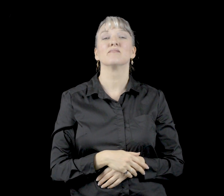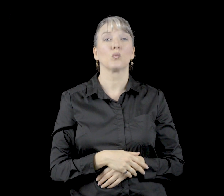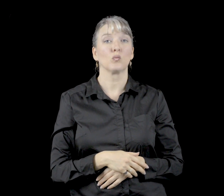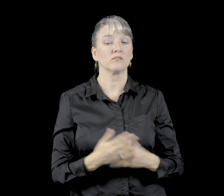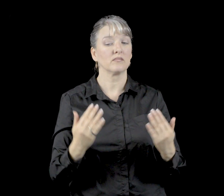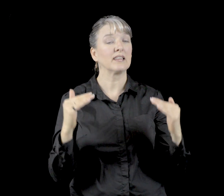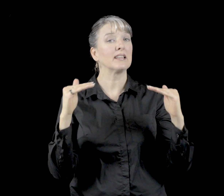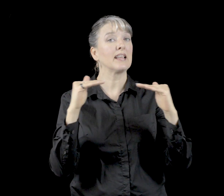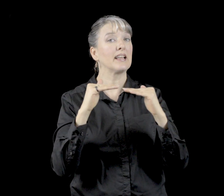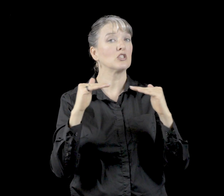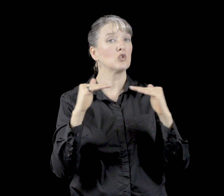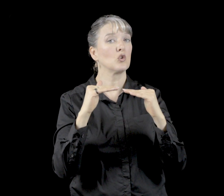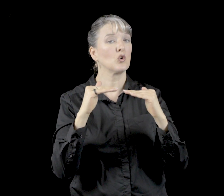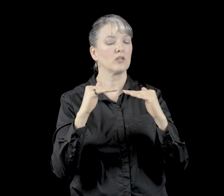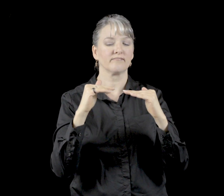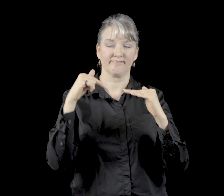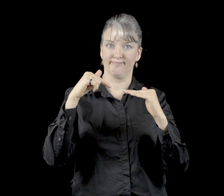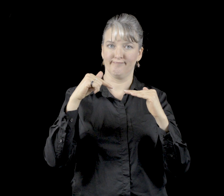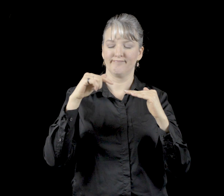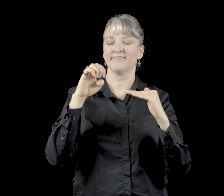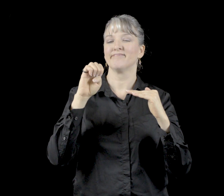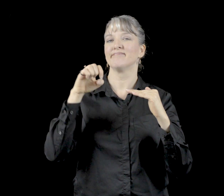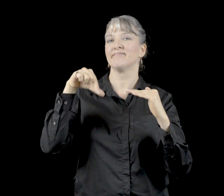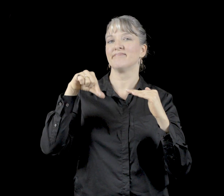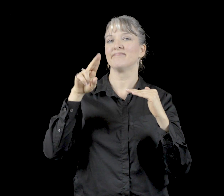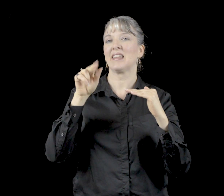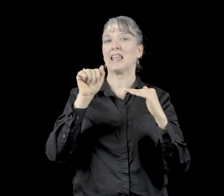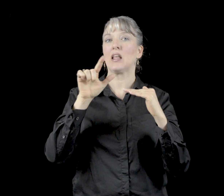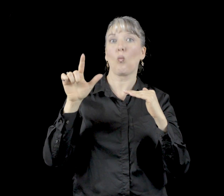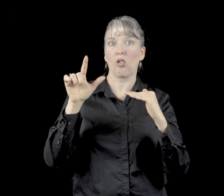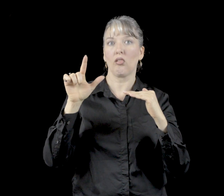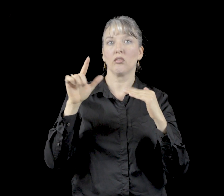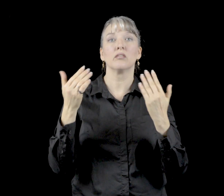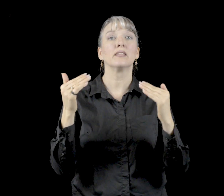Answer [sign for equal]